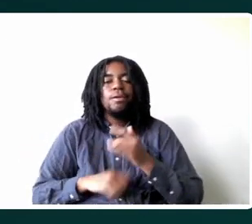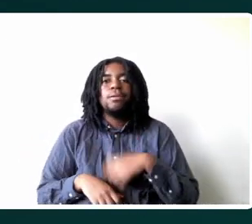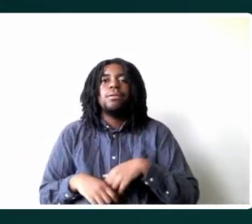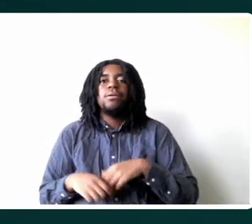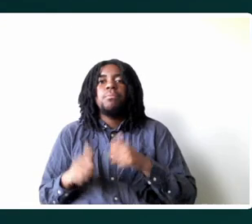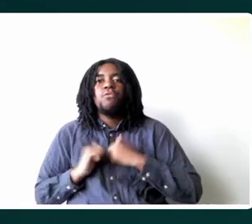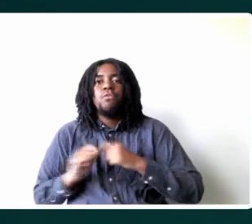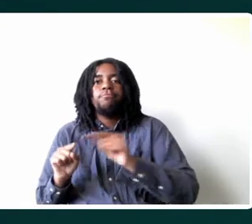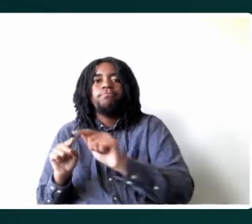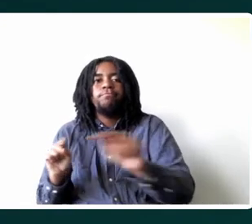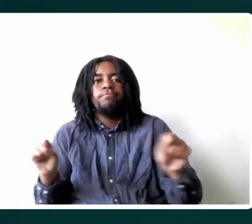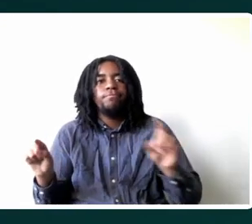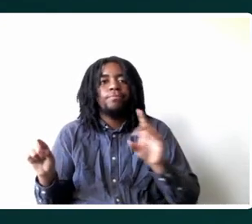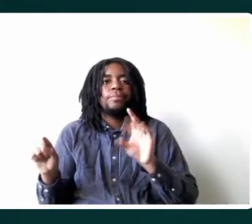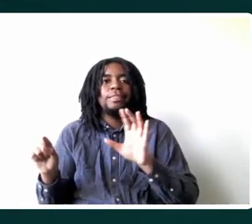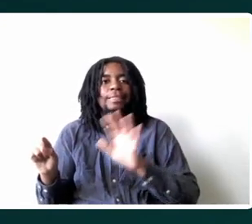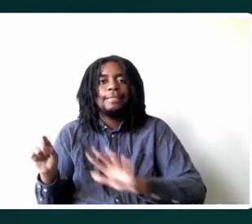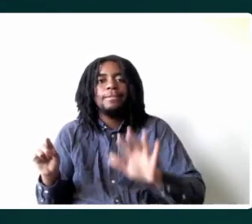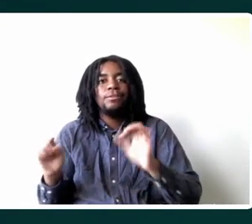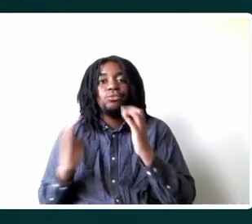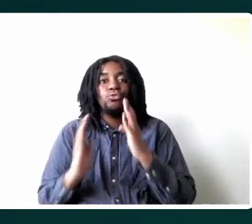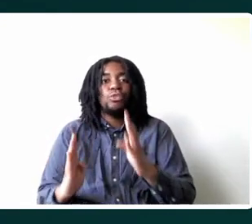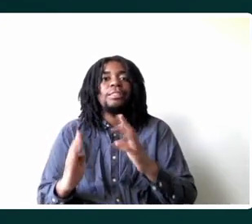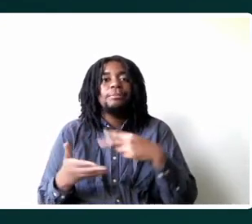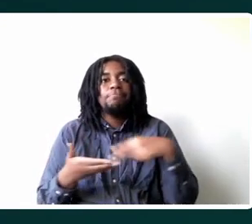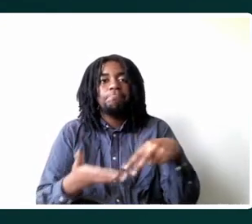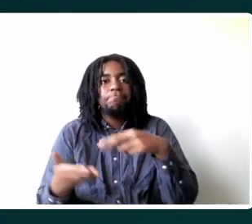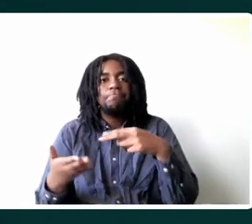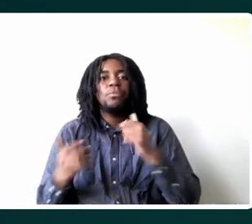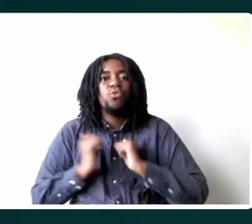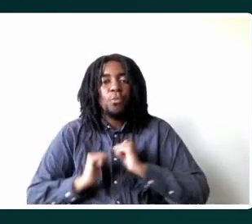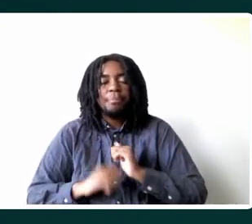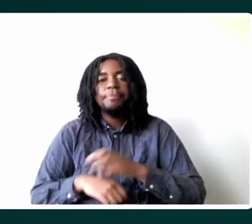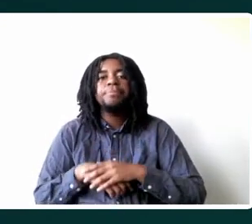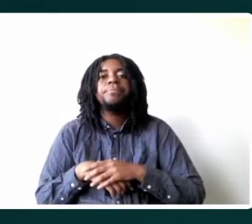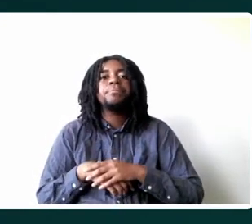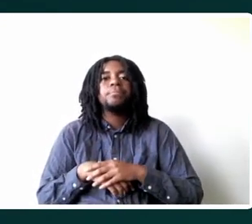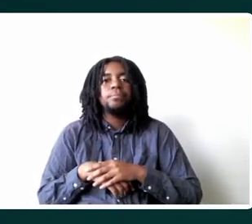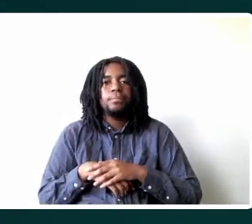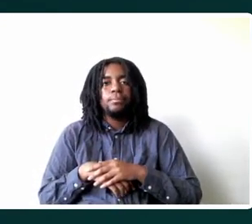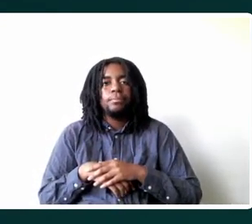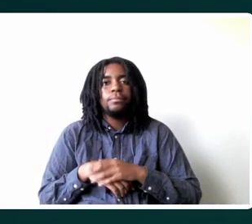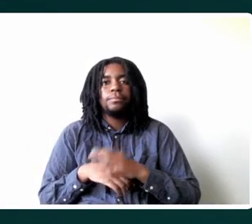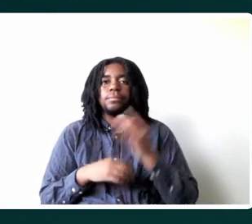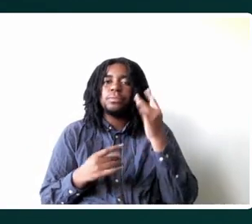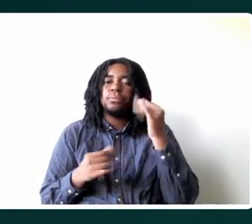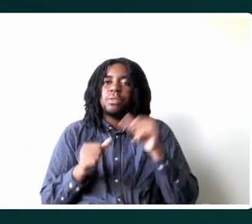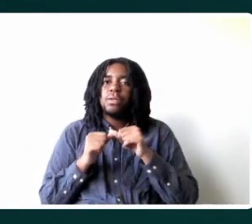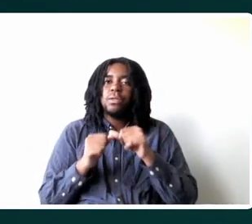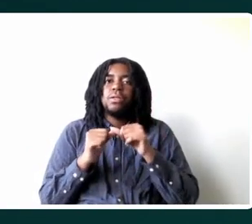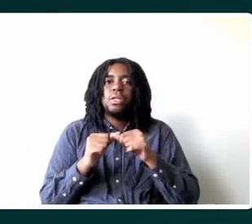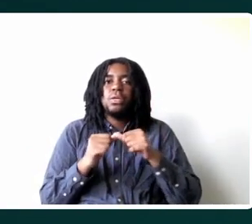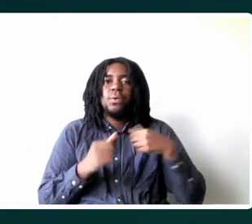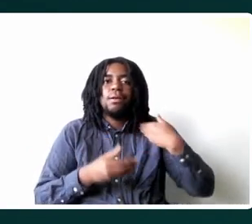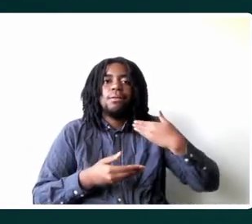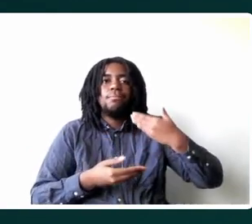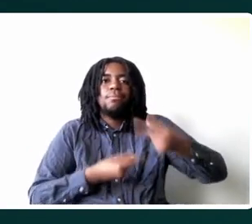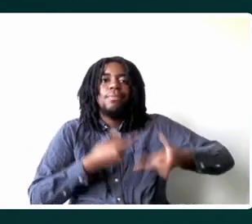actually in the streets. And then thinking about the continuing legacy, the Duke Ellington School of the Arts really was the culmination